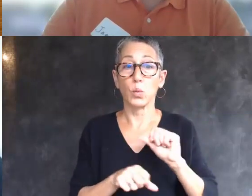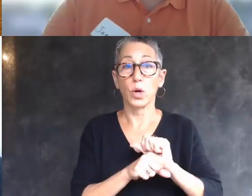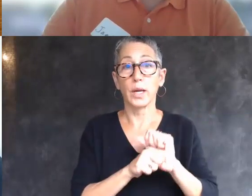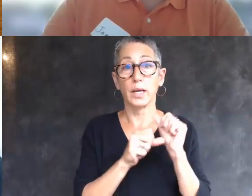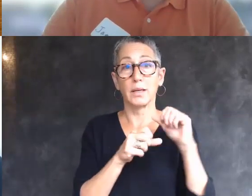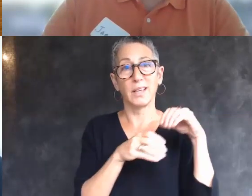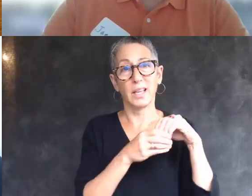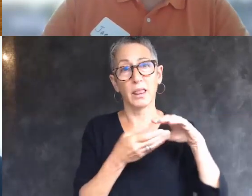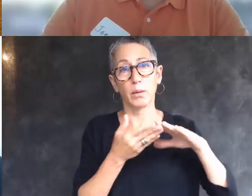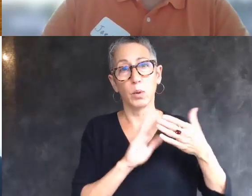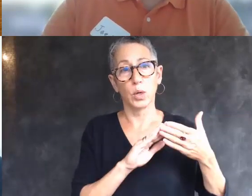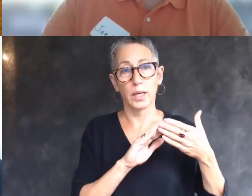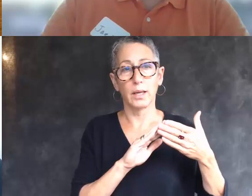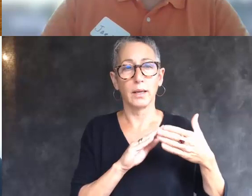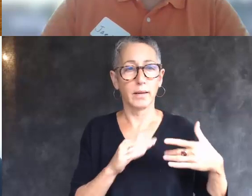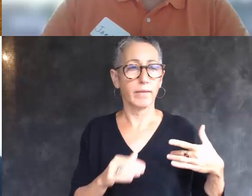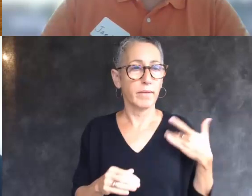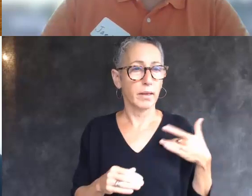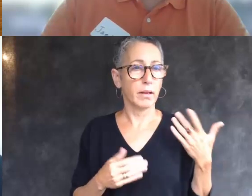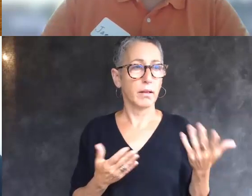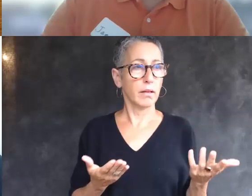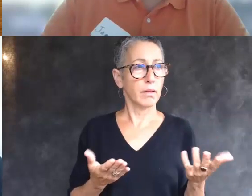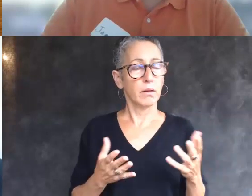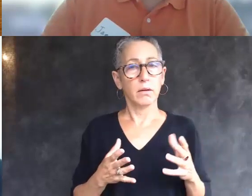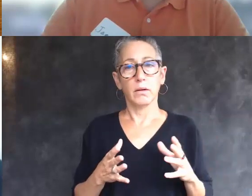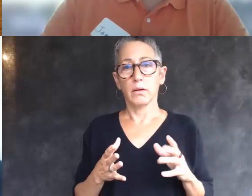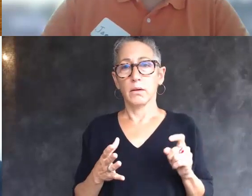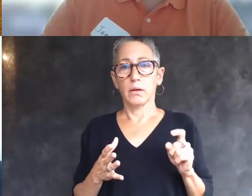there's a sense of ownership, of internalizing,